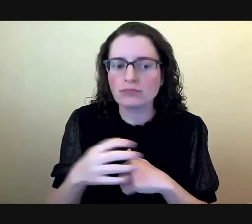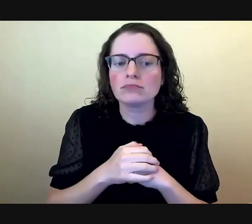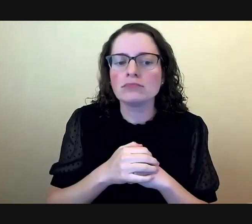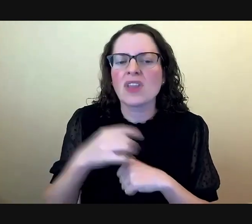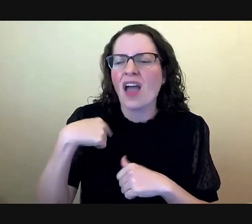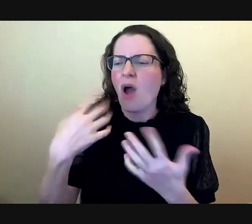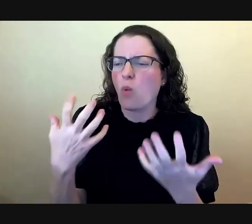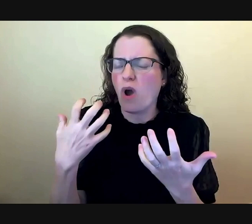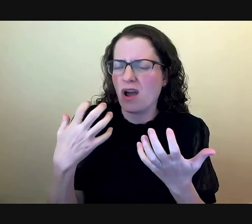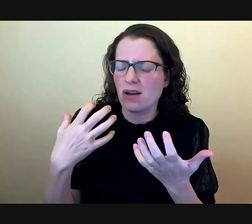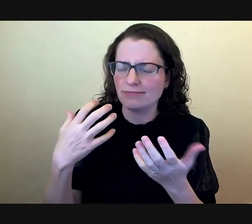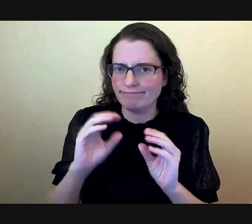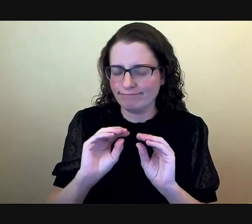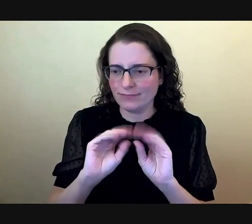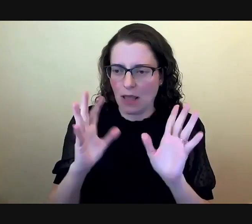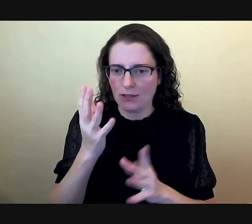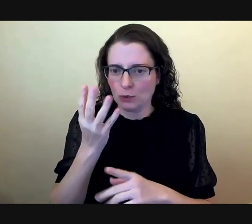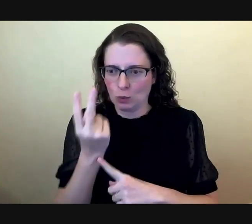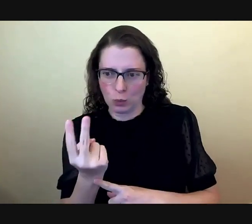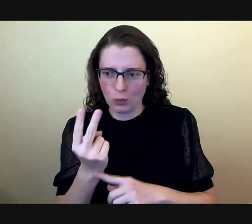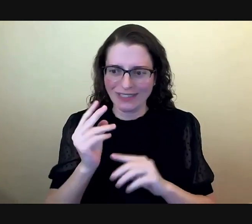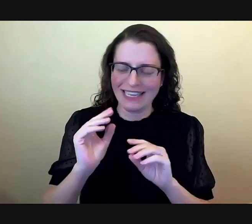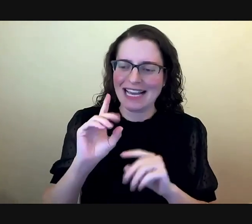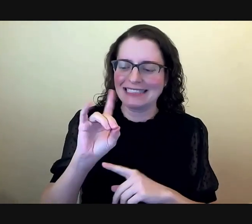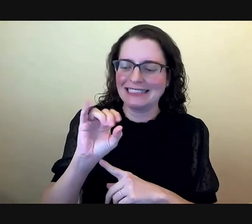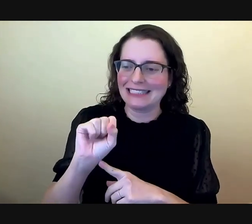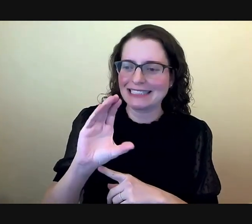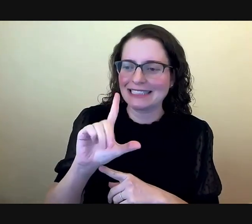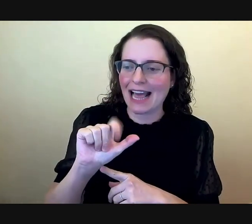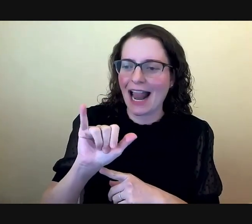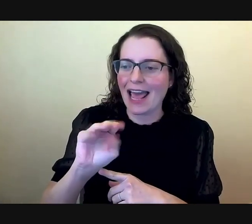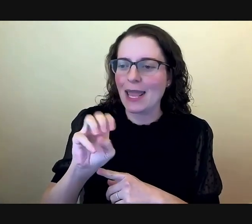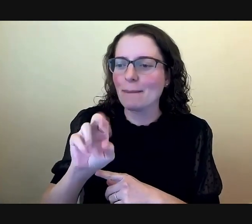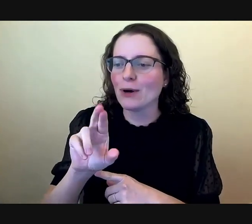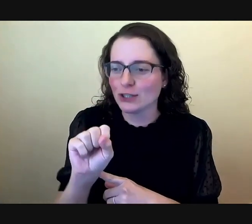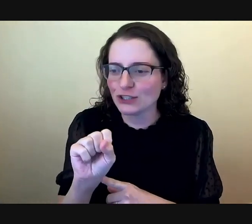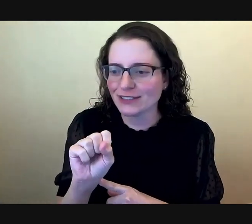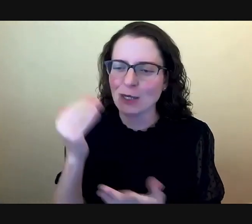Before we dive further into the presentation, I do just want to clarify or actually